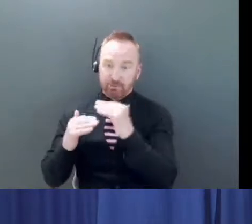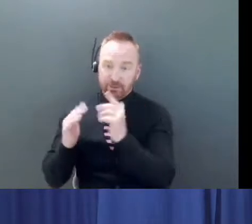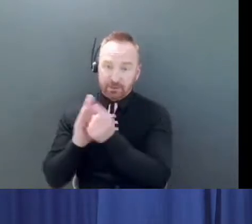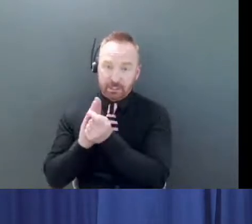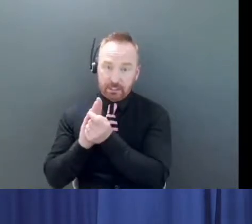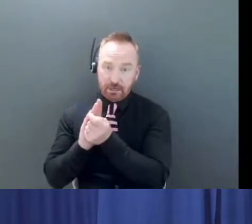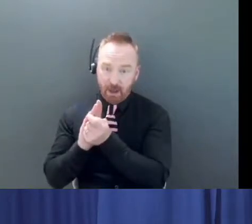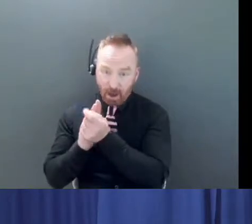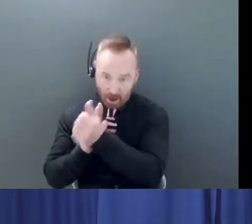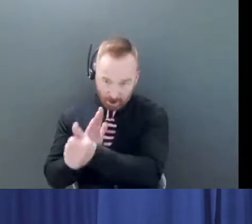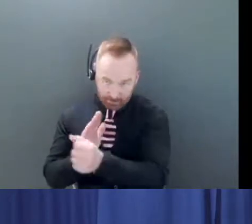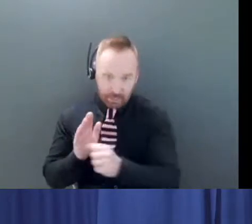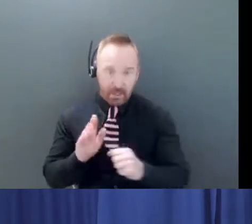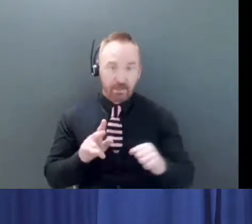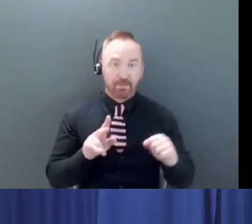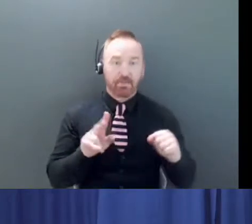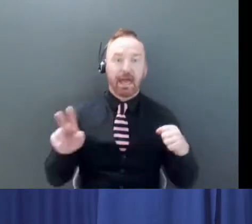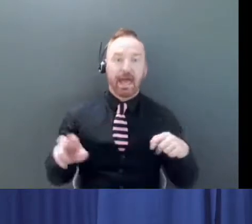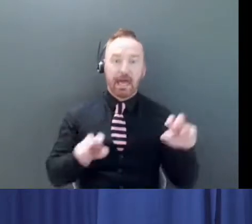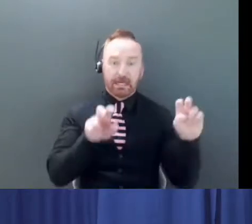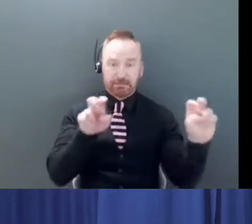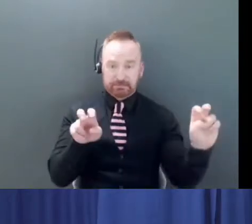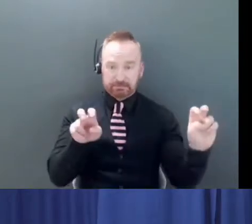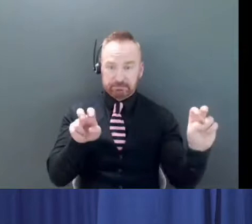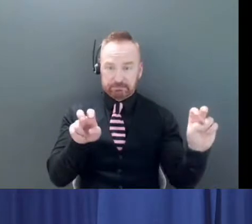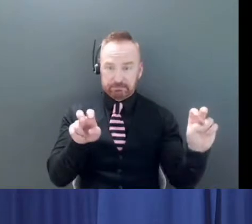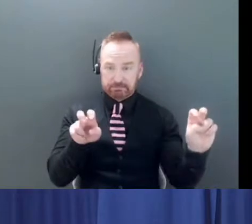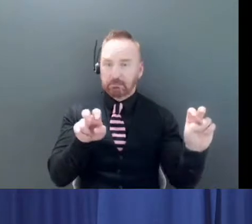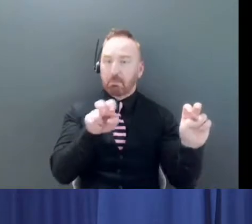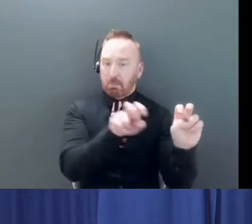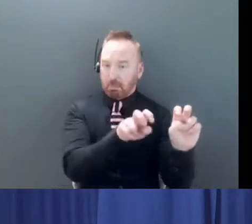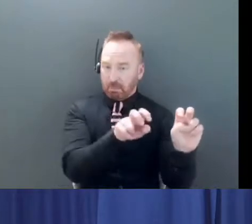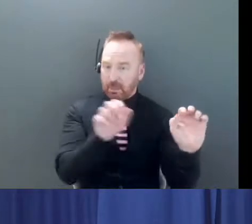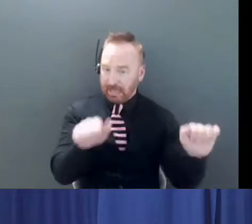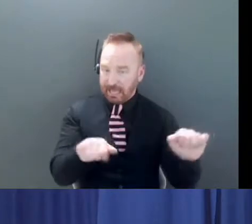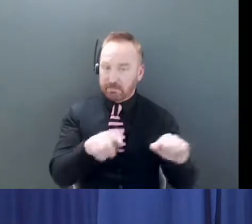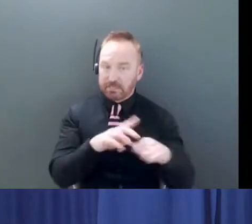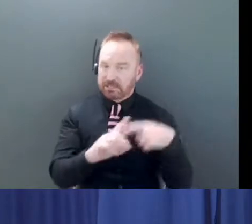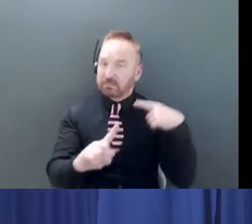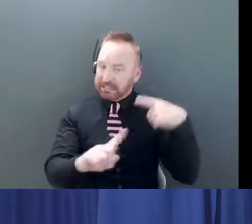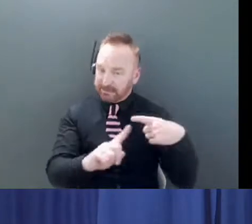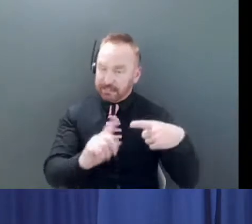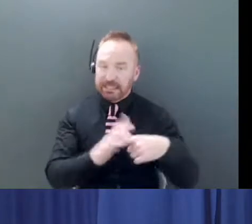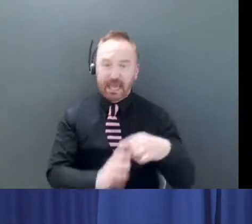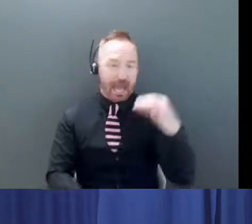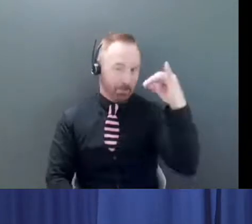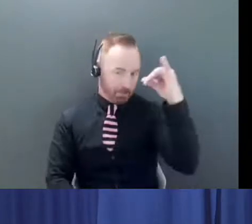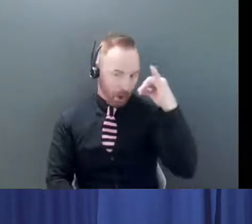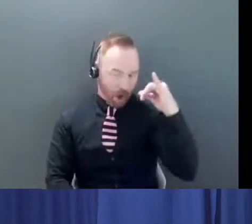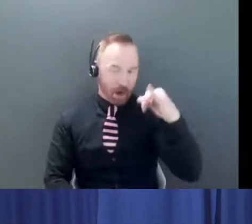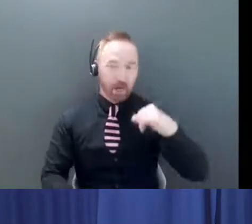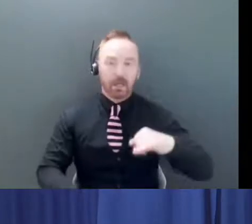that normal reasonable seating